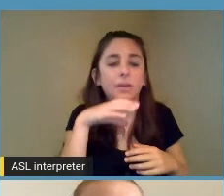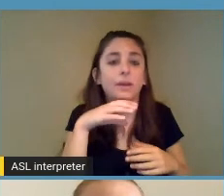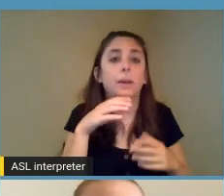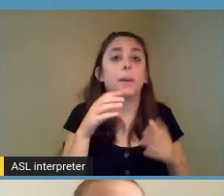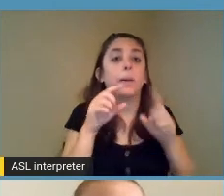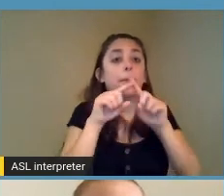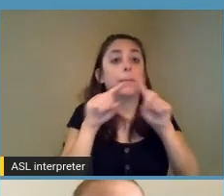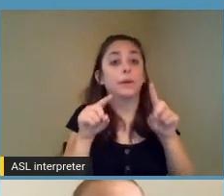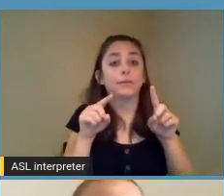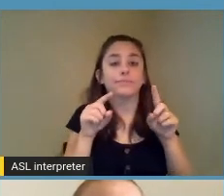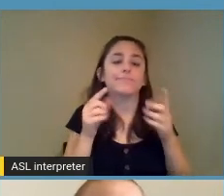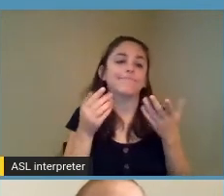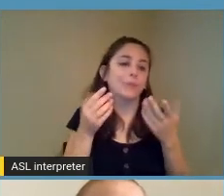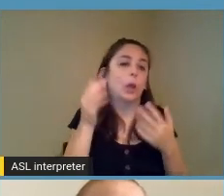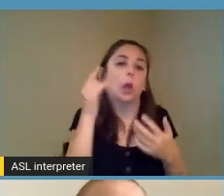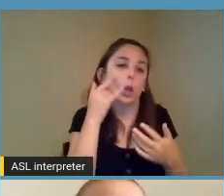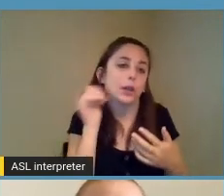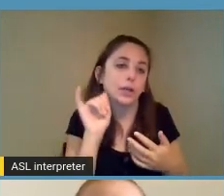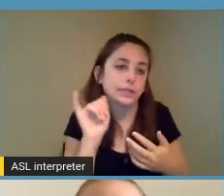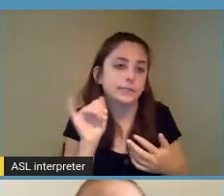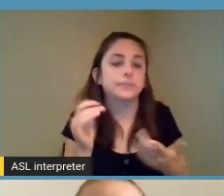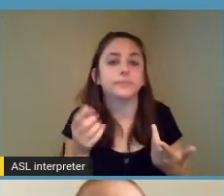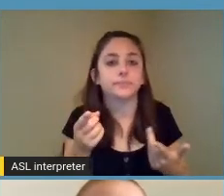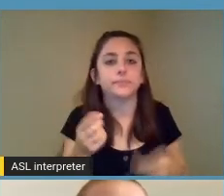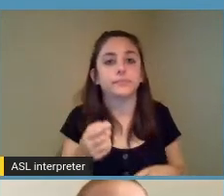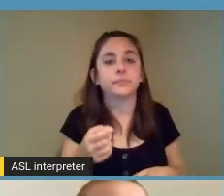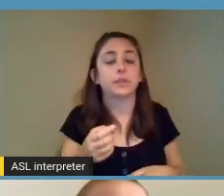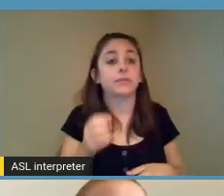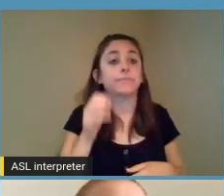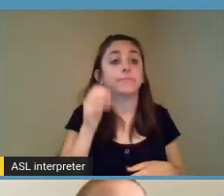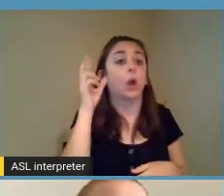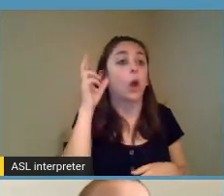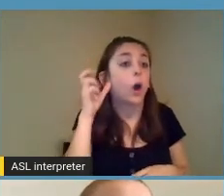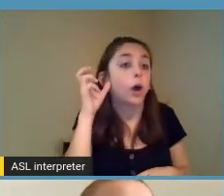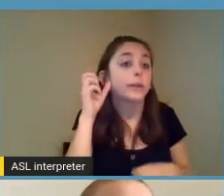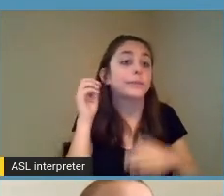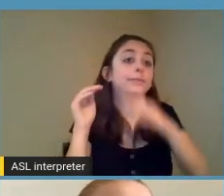looks like that you can see here I have some audio on the top, I have some music in the